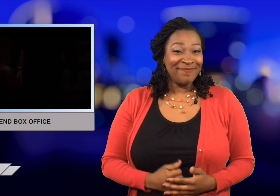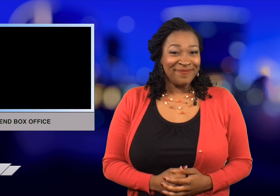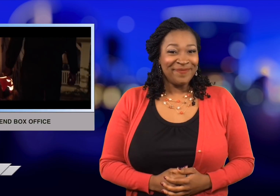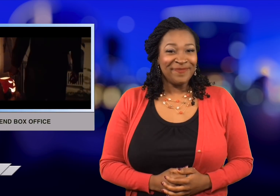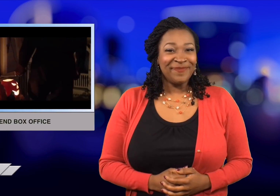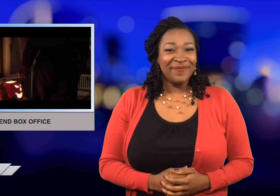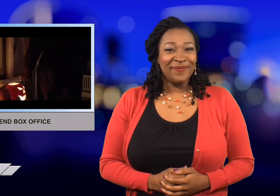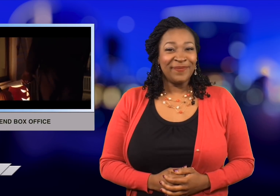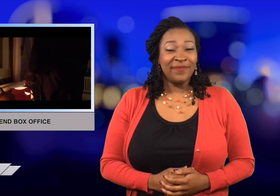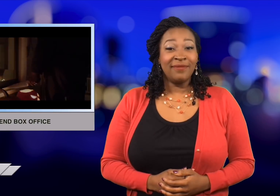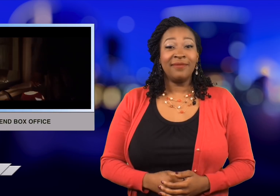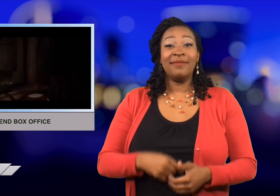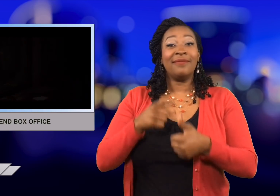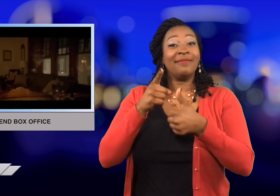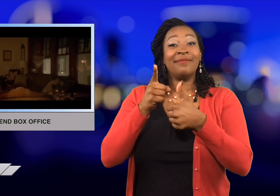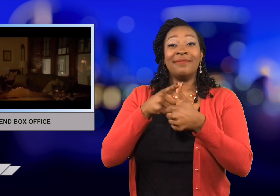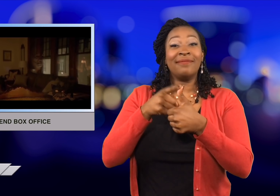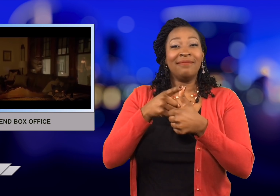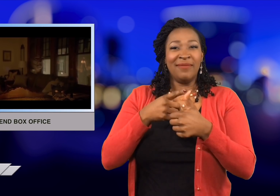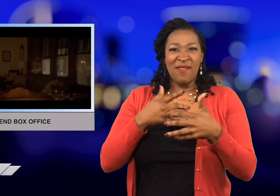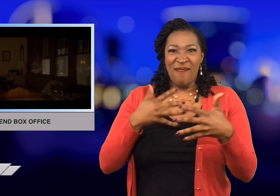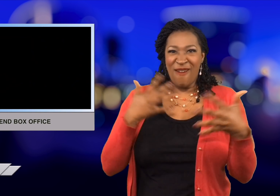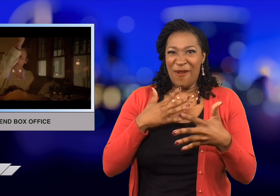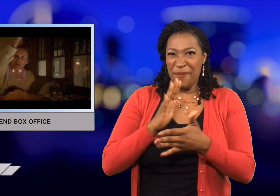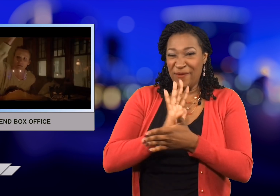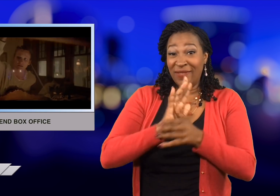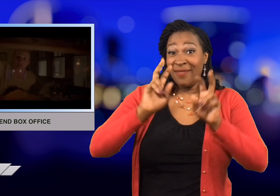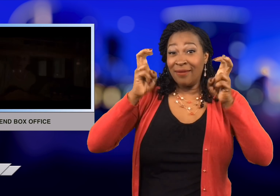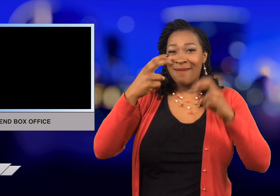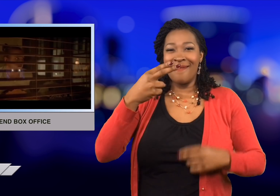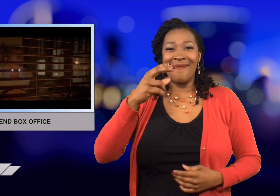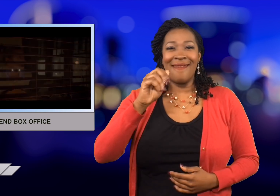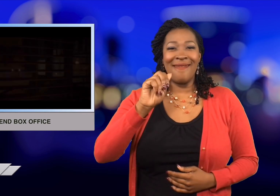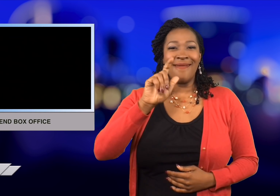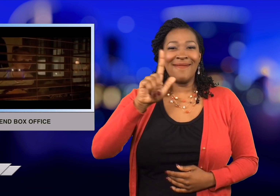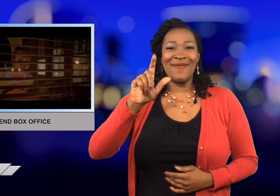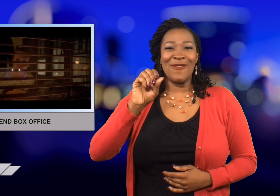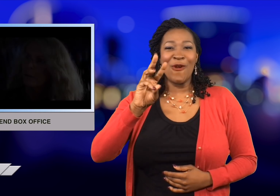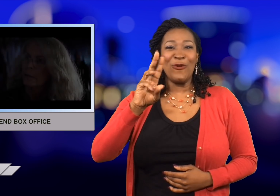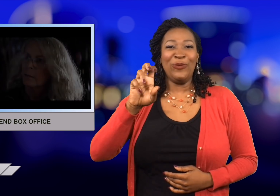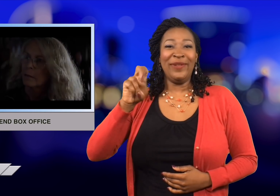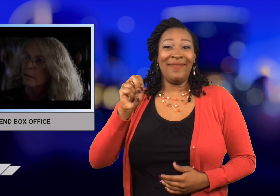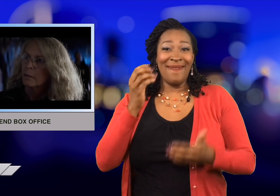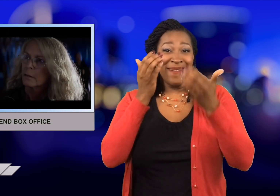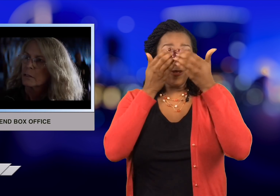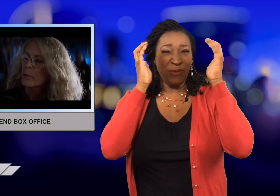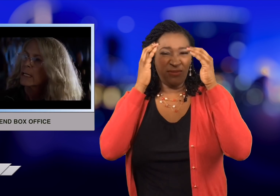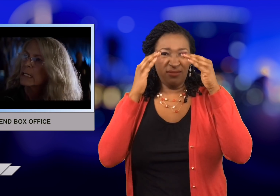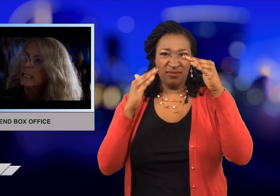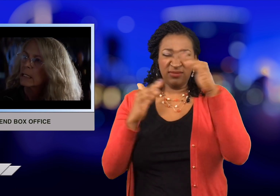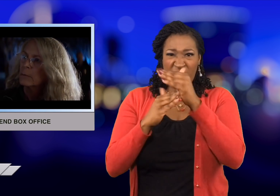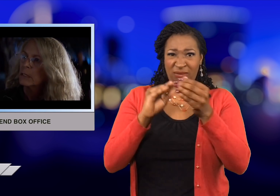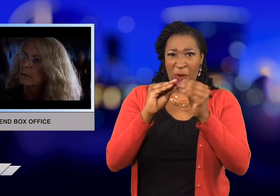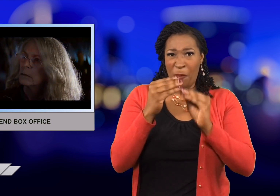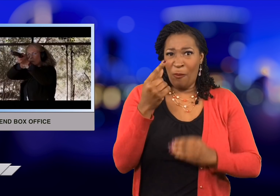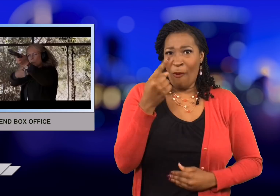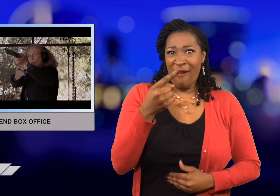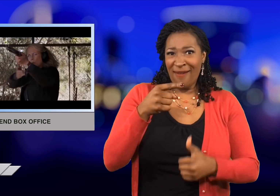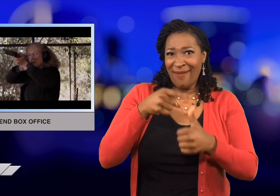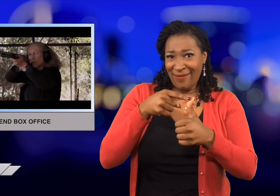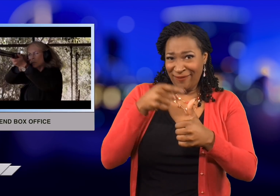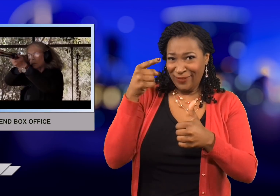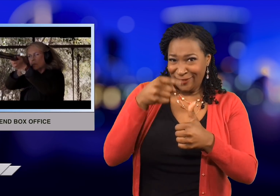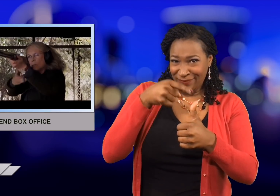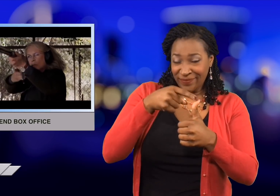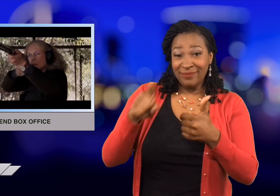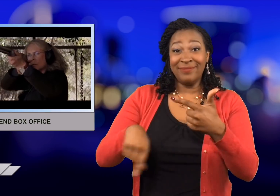The horror sequel, Halloween is number one on the list.